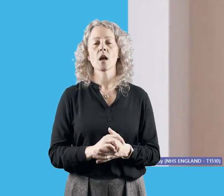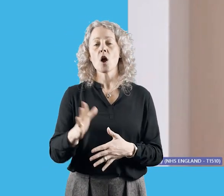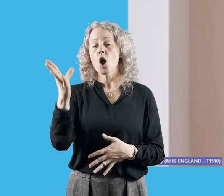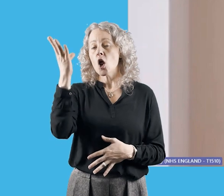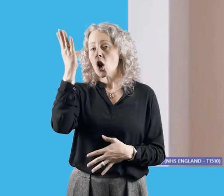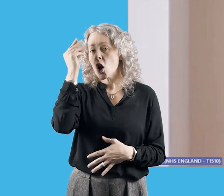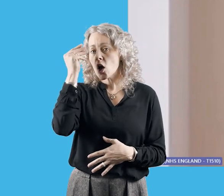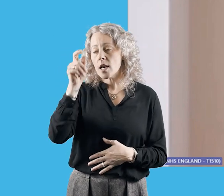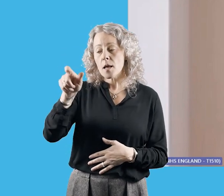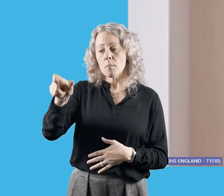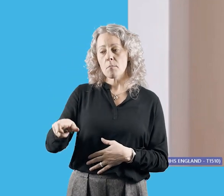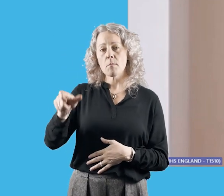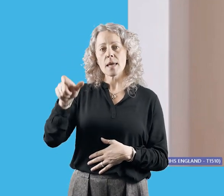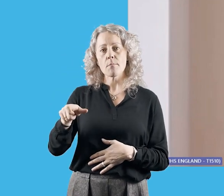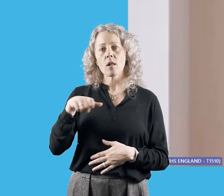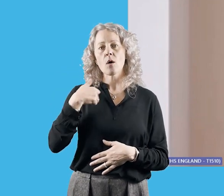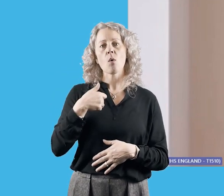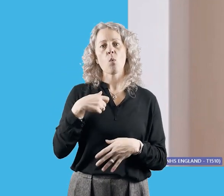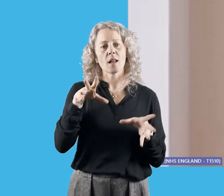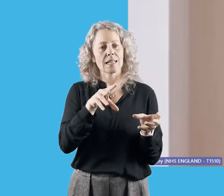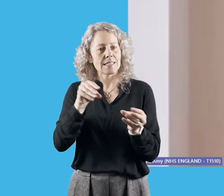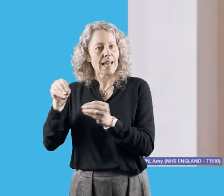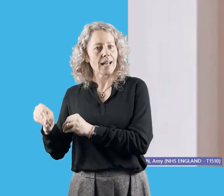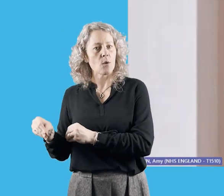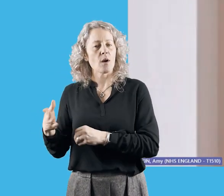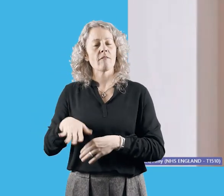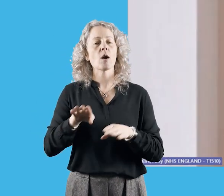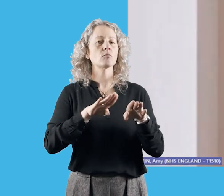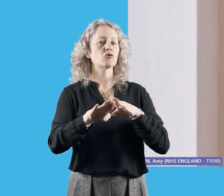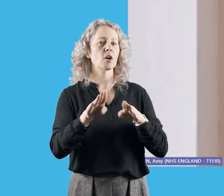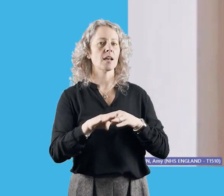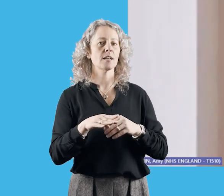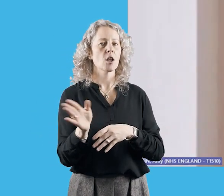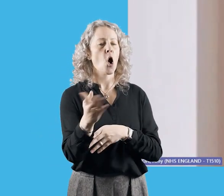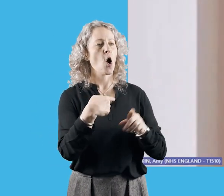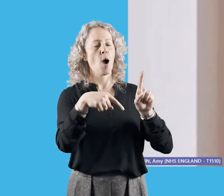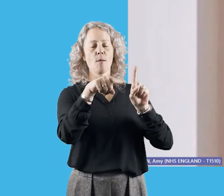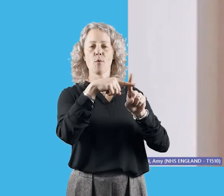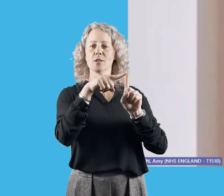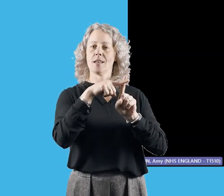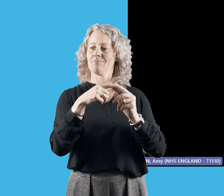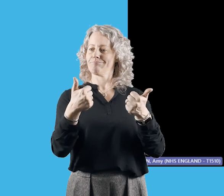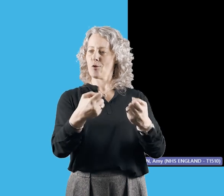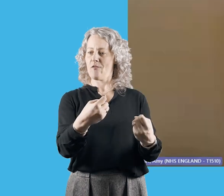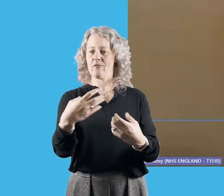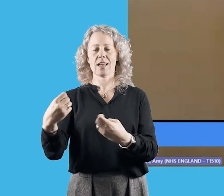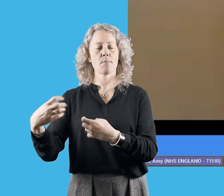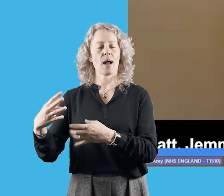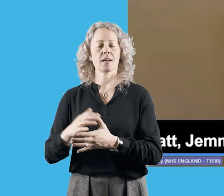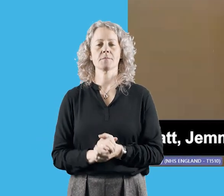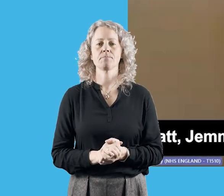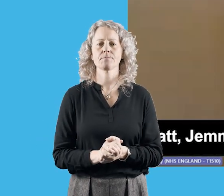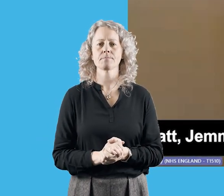learning about what people are gonna take away from the training. And it's all been positive and good feedback. What